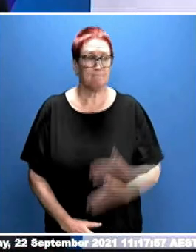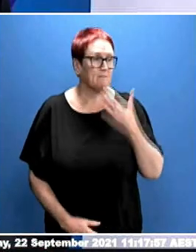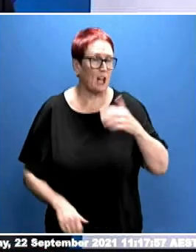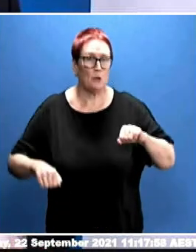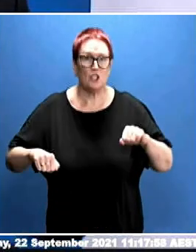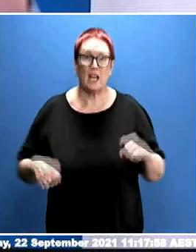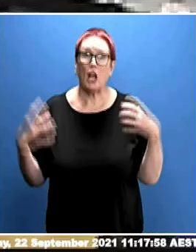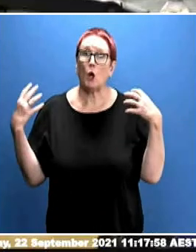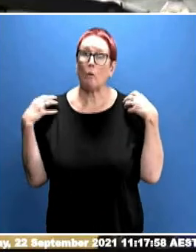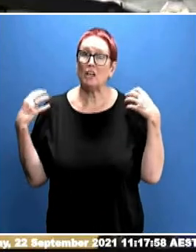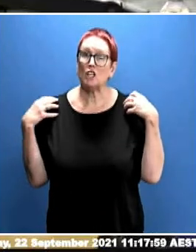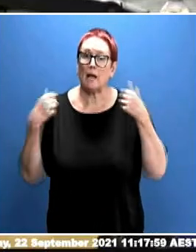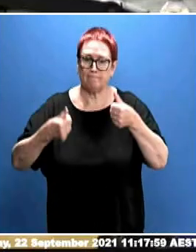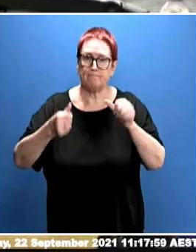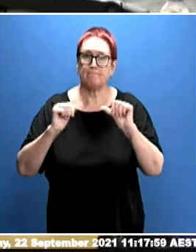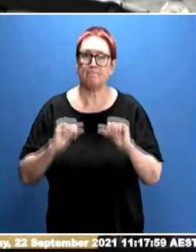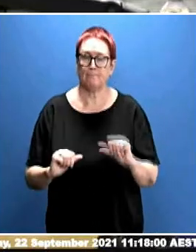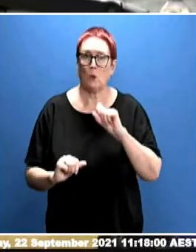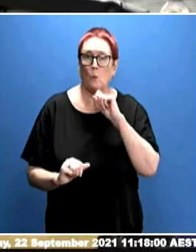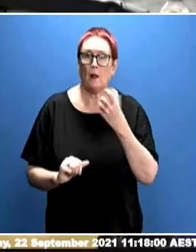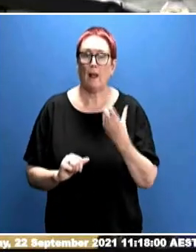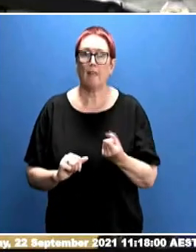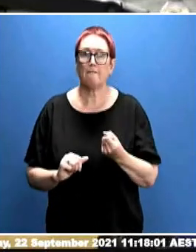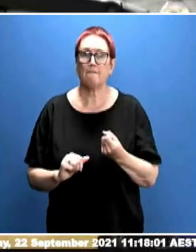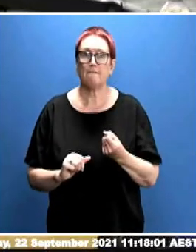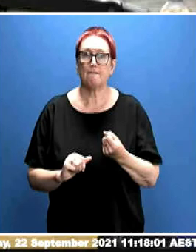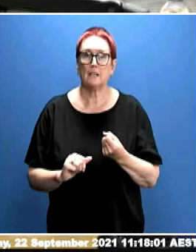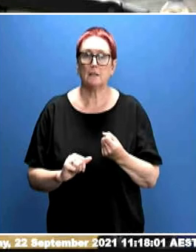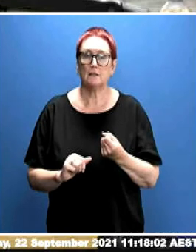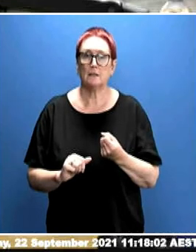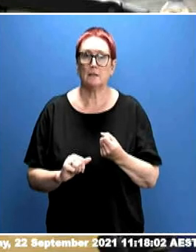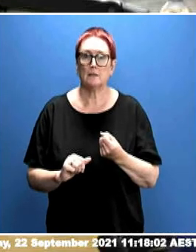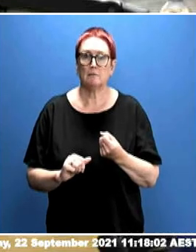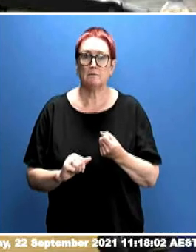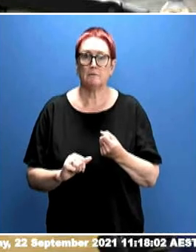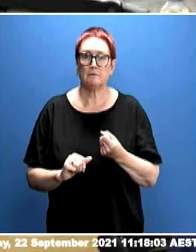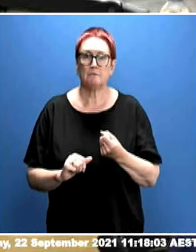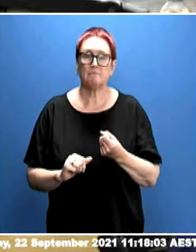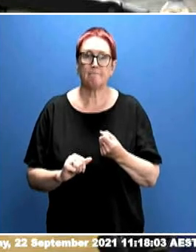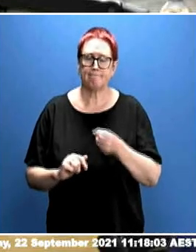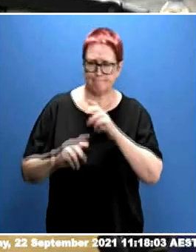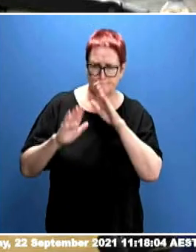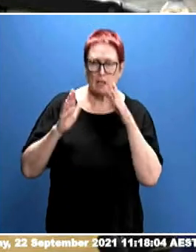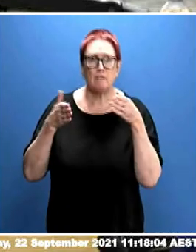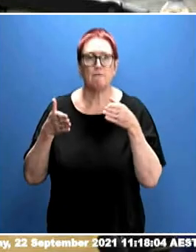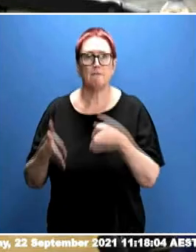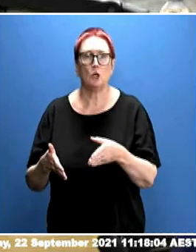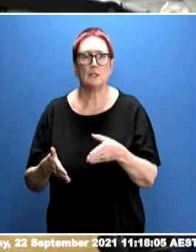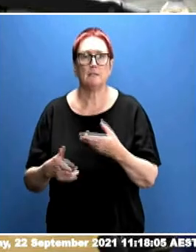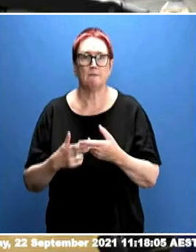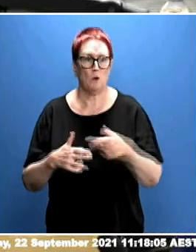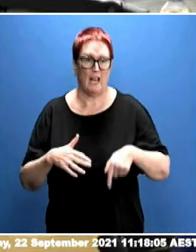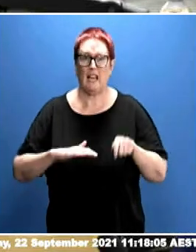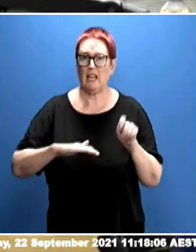Commissioners, we'll now be moving to the next focus point of this week's